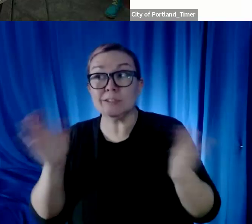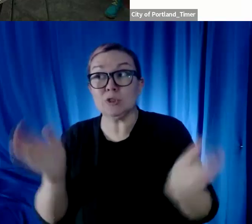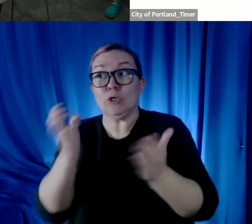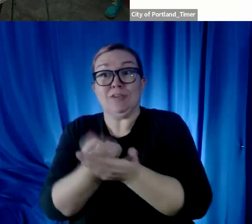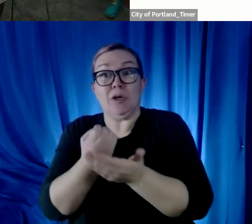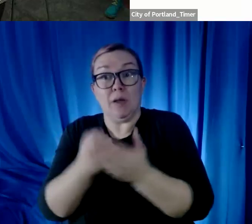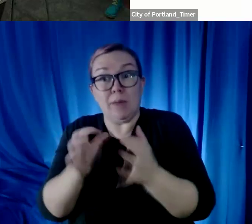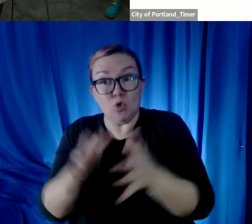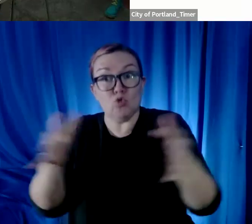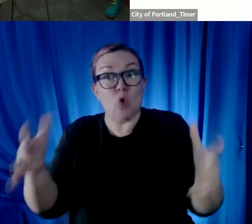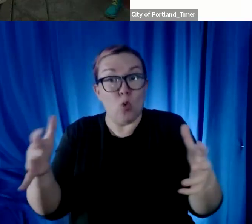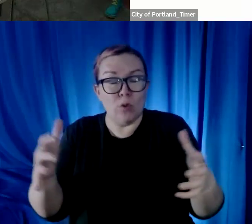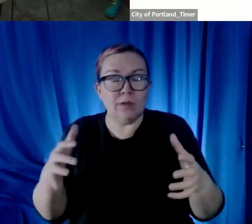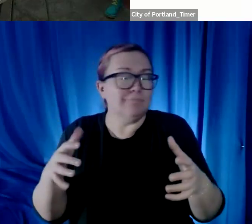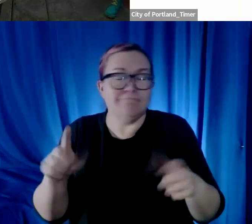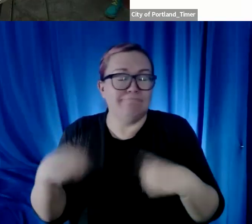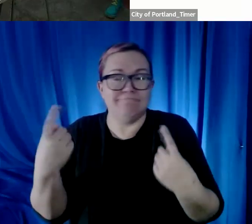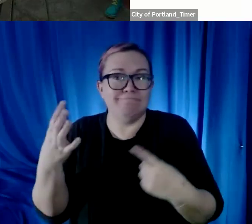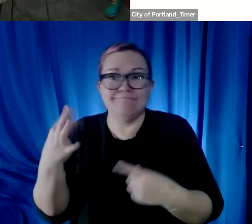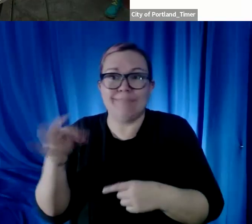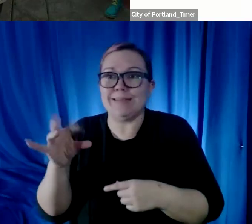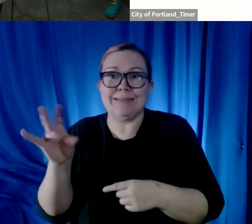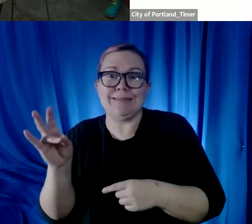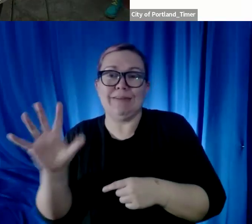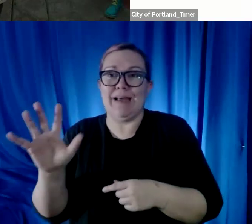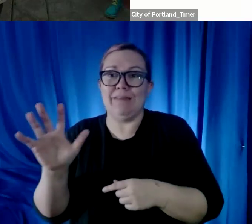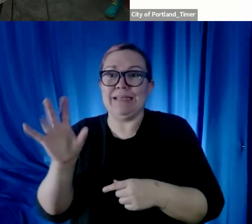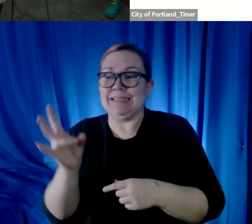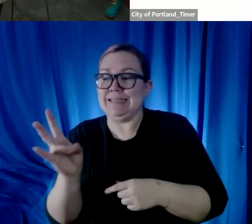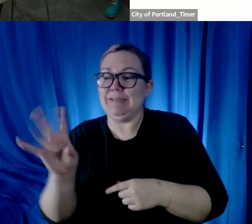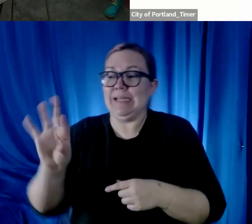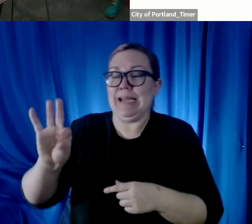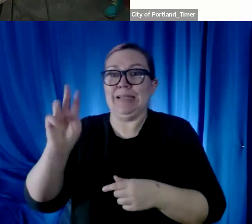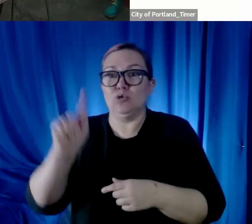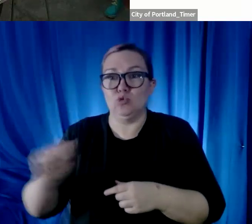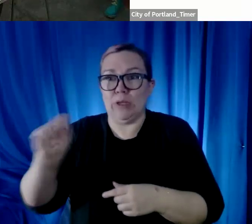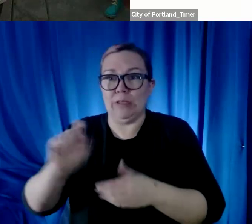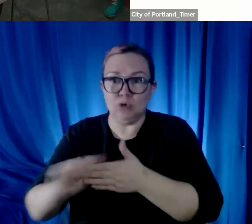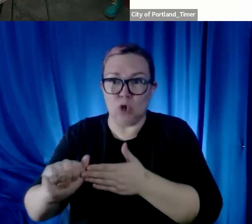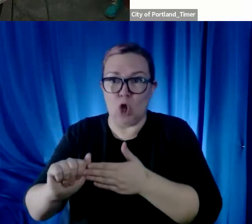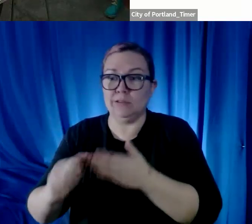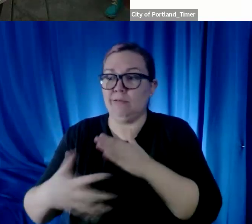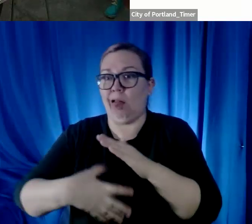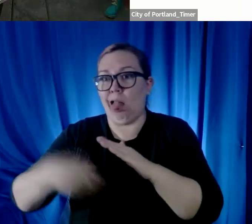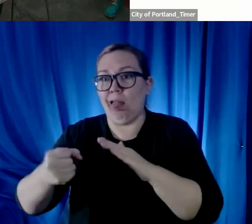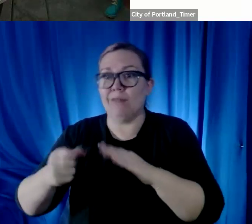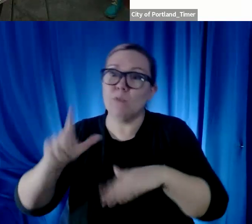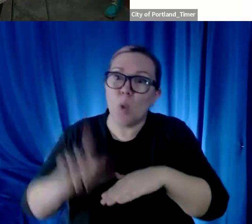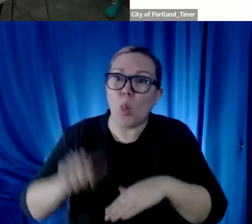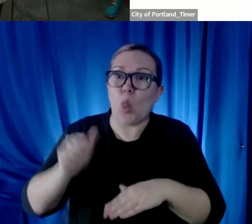But since 1975, $79 trillion in wealth has been sapped from the bottom 90% of Americans since 1975.